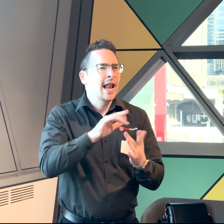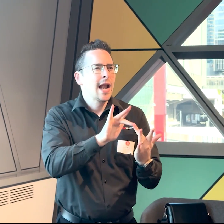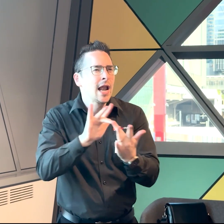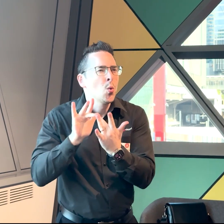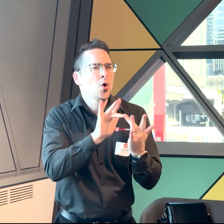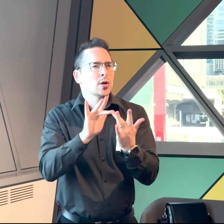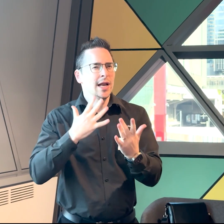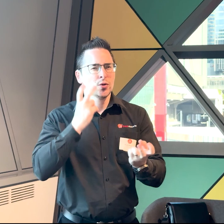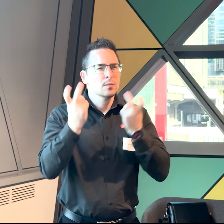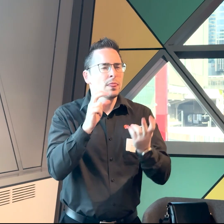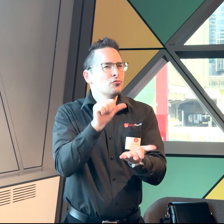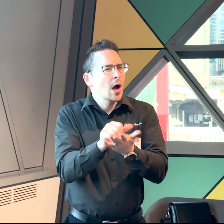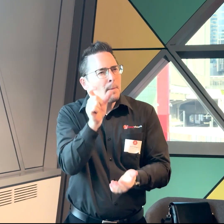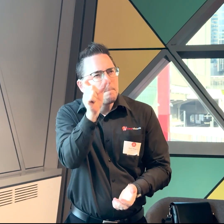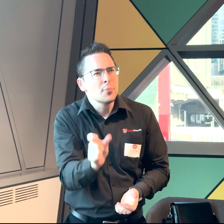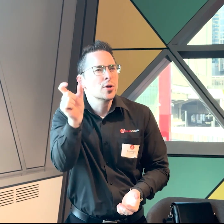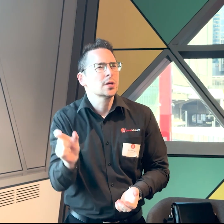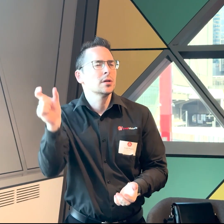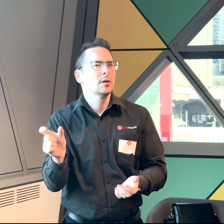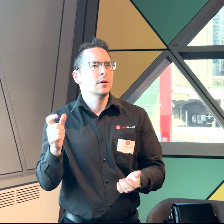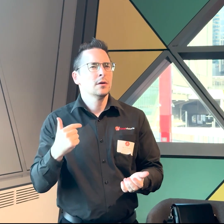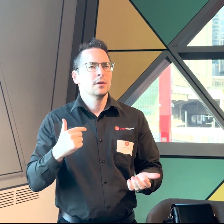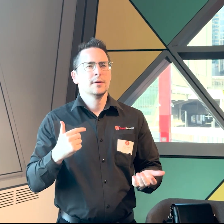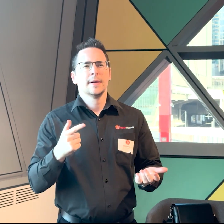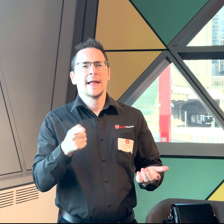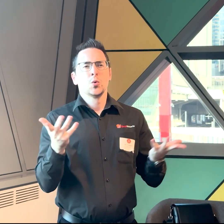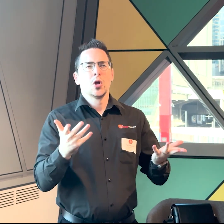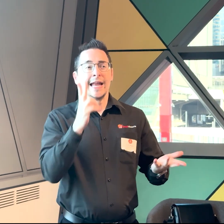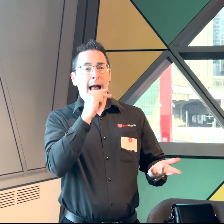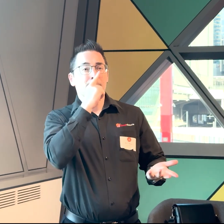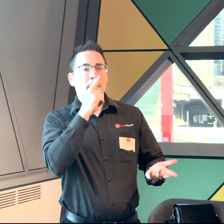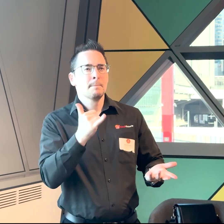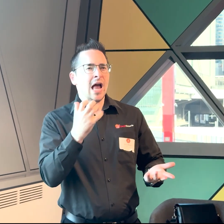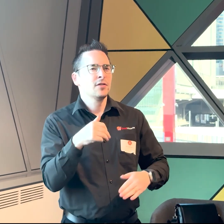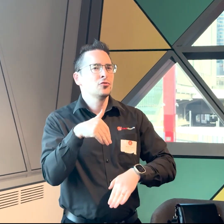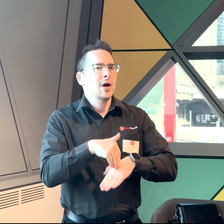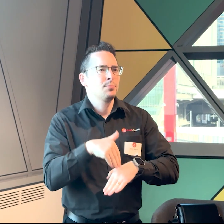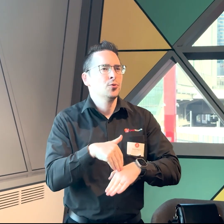it's about finding that right individual that can lead us and create those pathways, and it's really